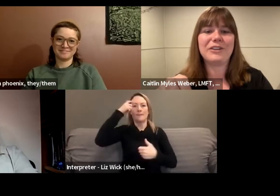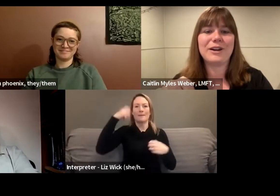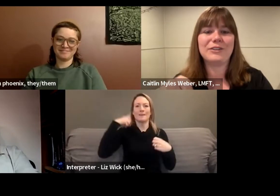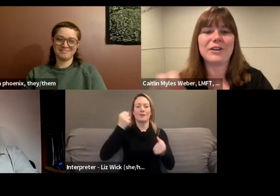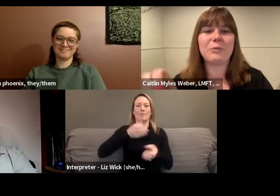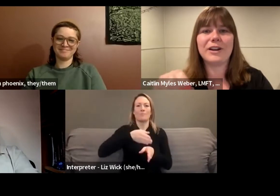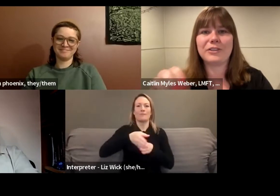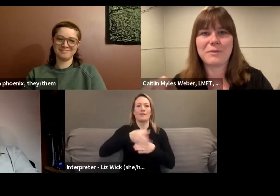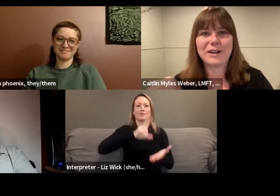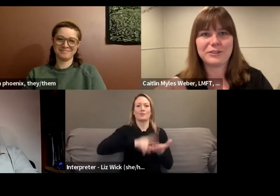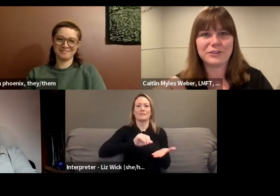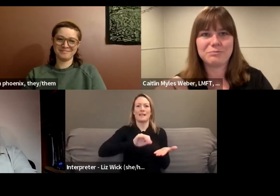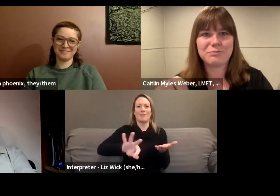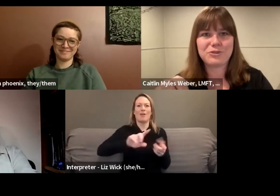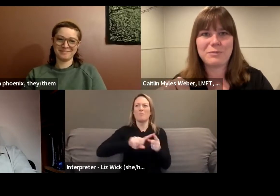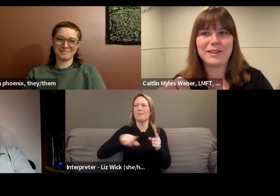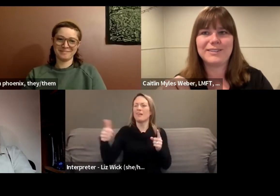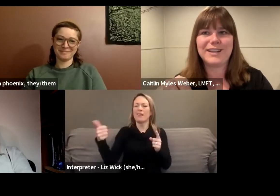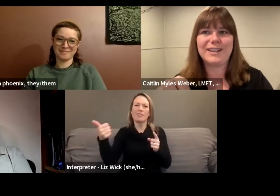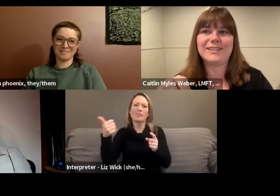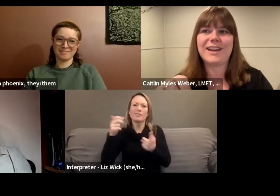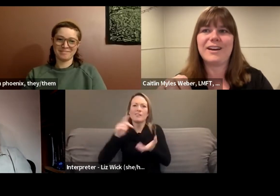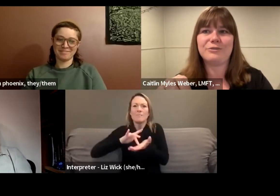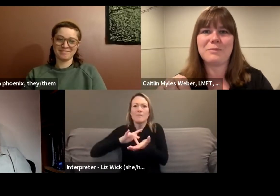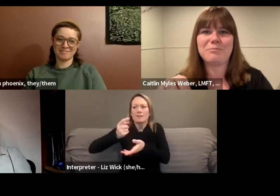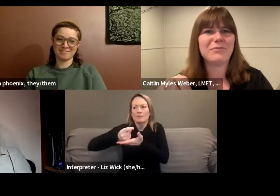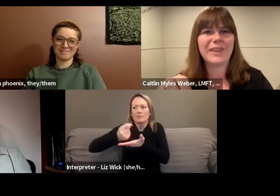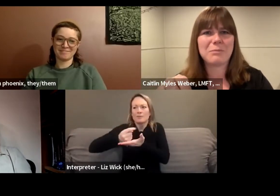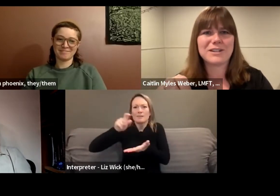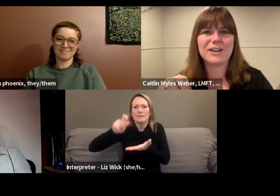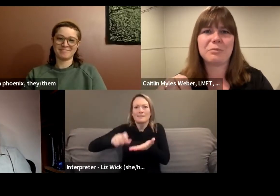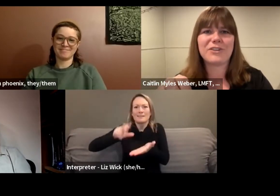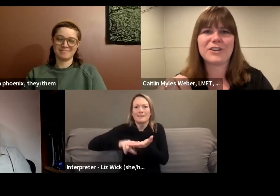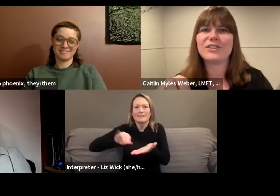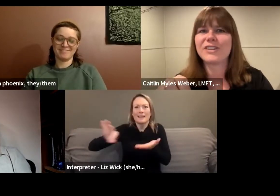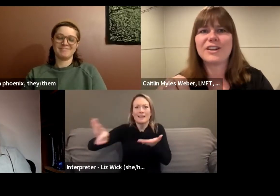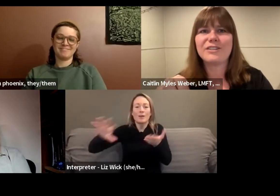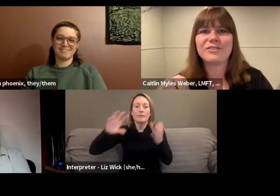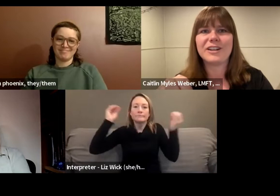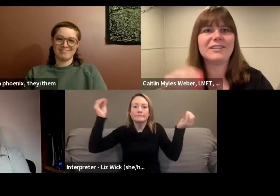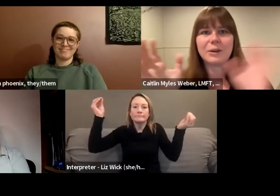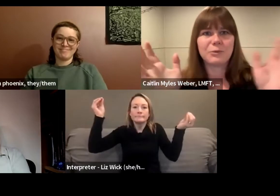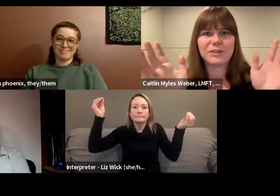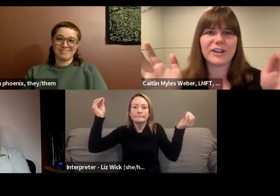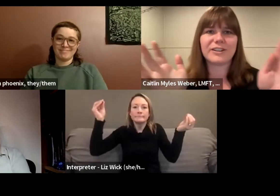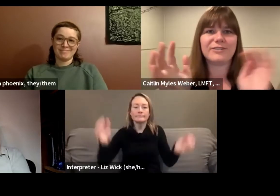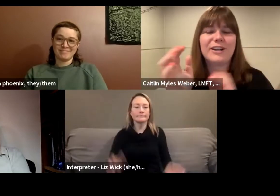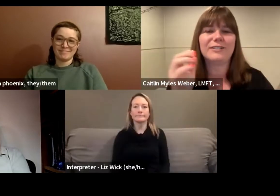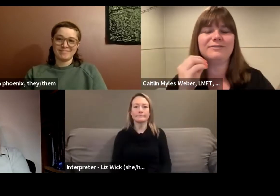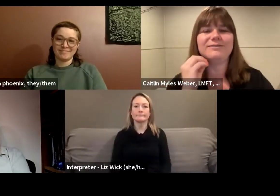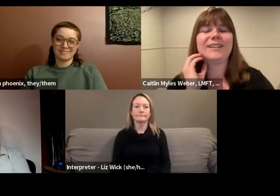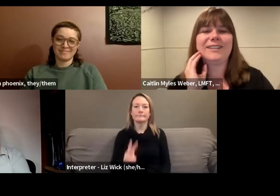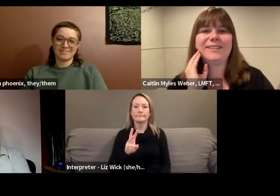But otherwise, what other medical treatments need to have like mental health professionals sign off on it? Like what the fuck? Right?